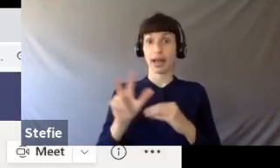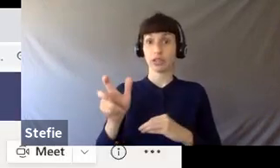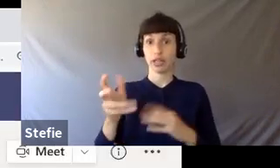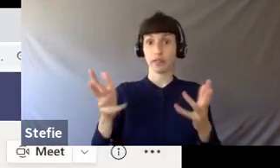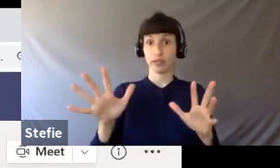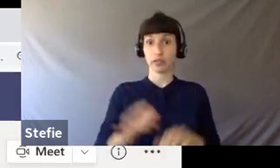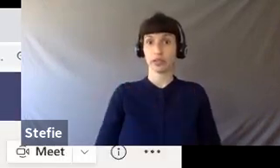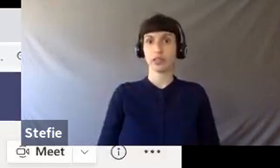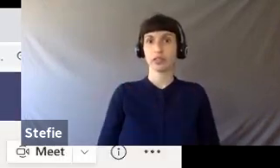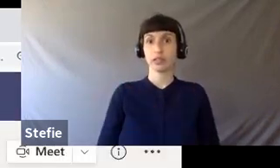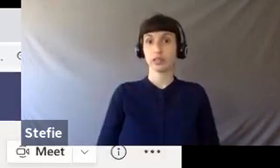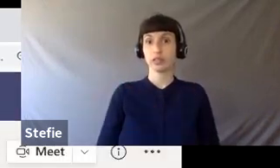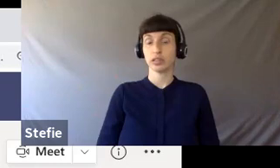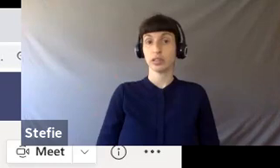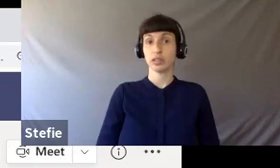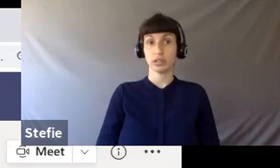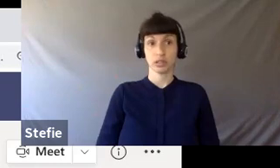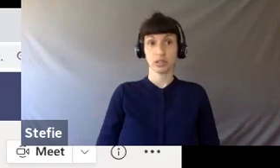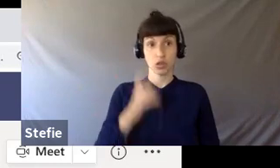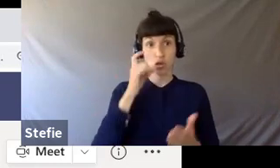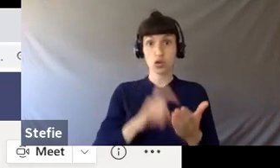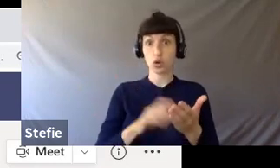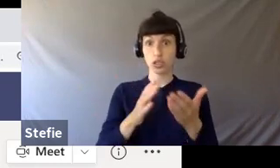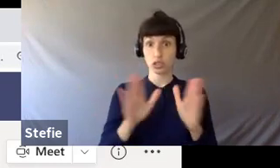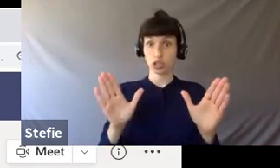You can give it a discussion if you want in such a privacy, and add in the channel.